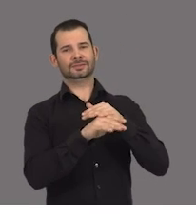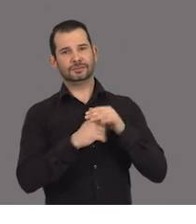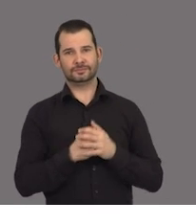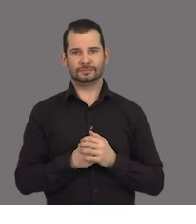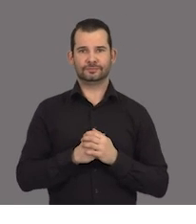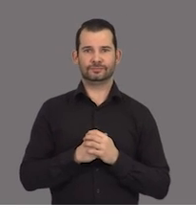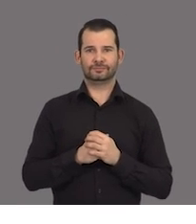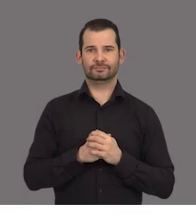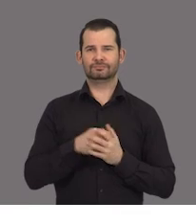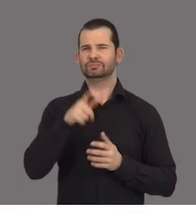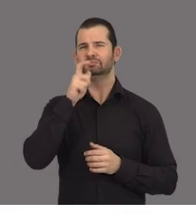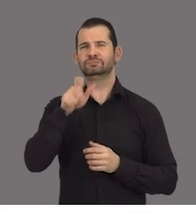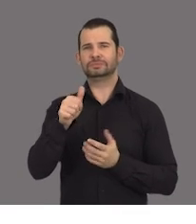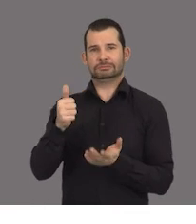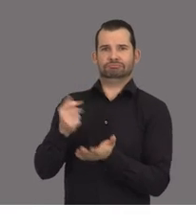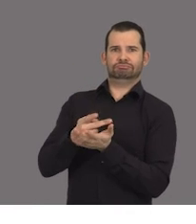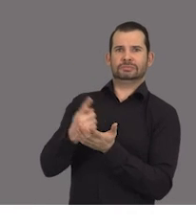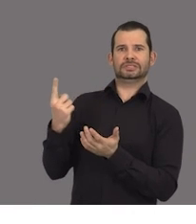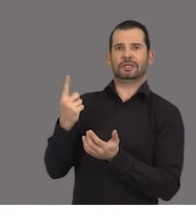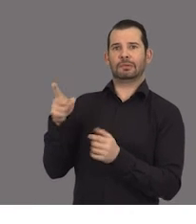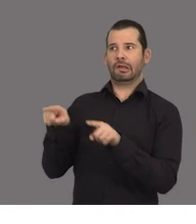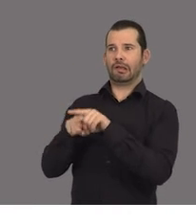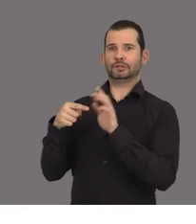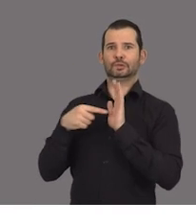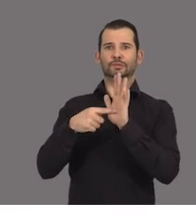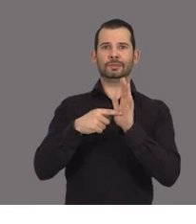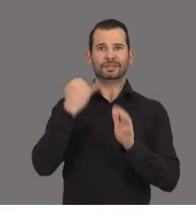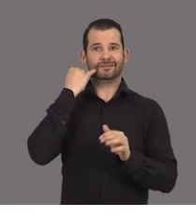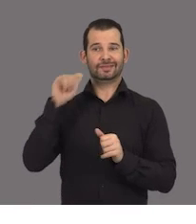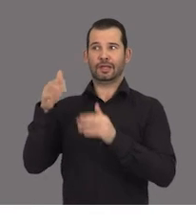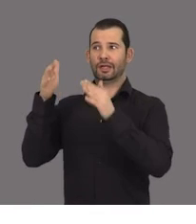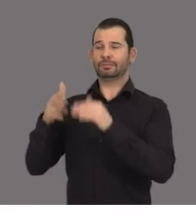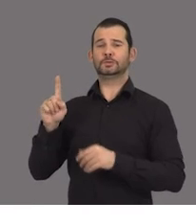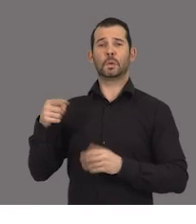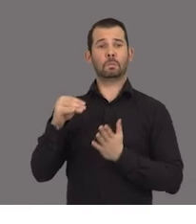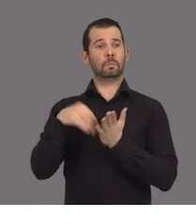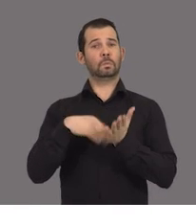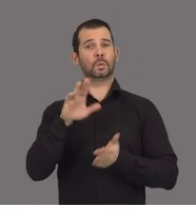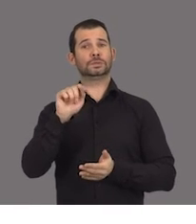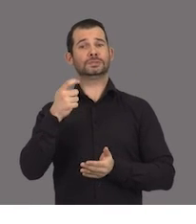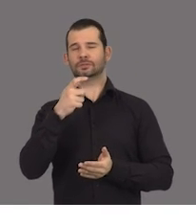You don’t need to authorize someone as a representative if that person is only doing your taxes.